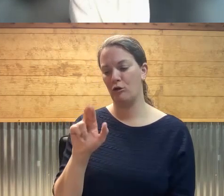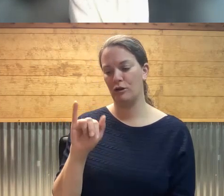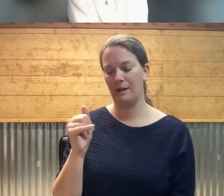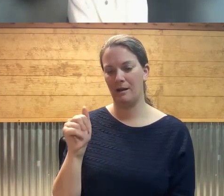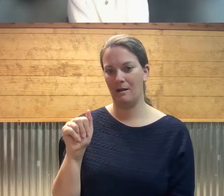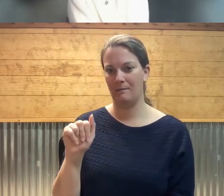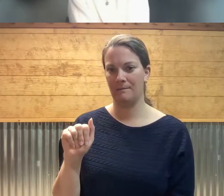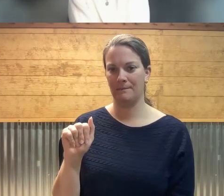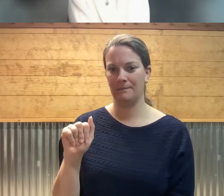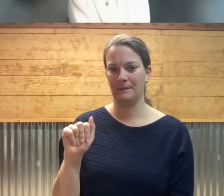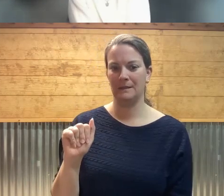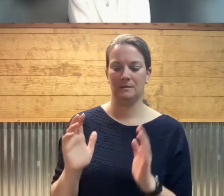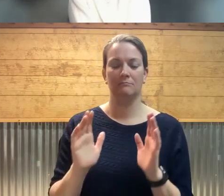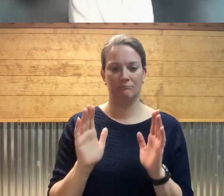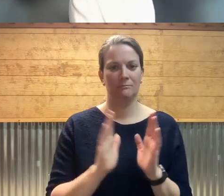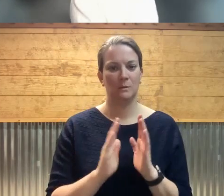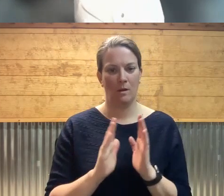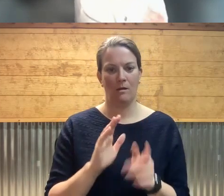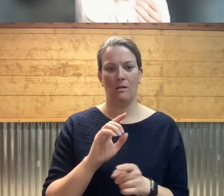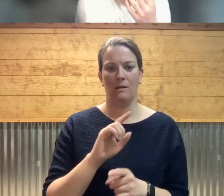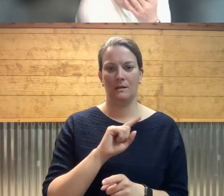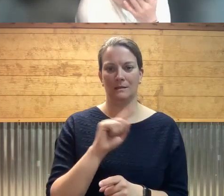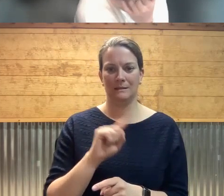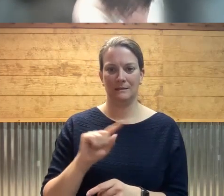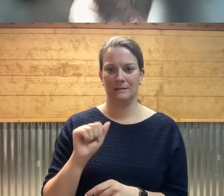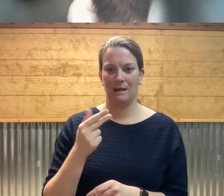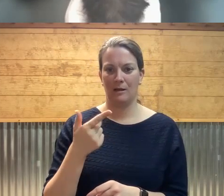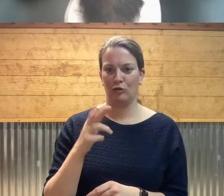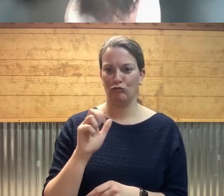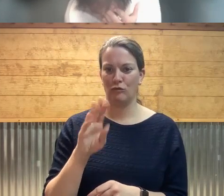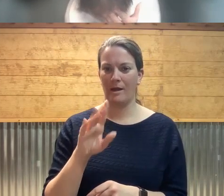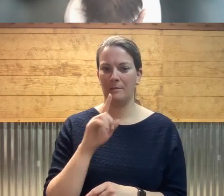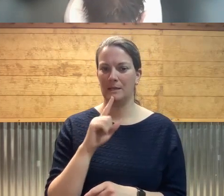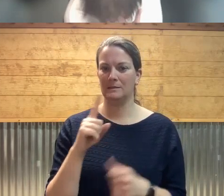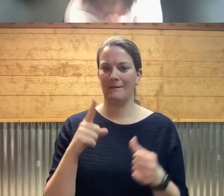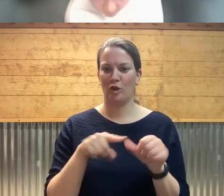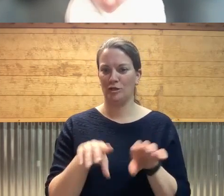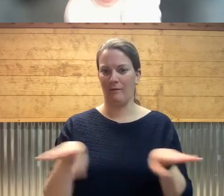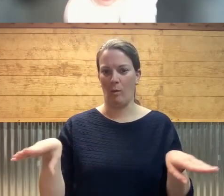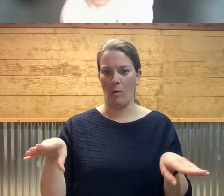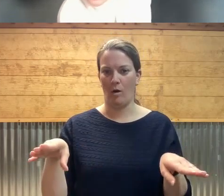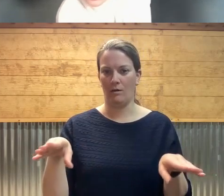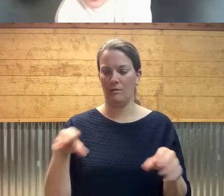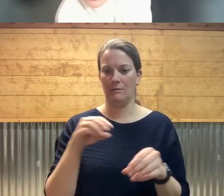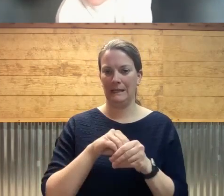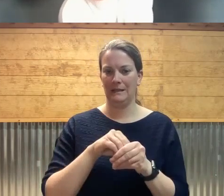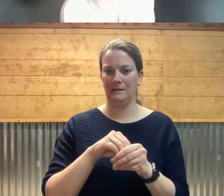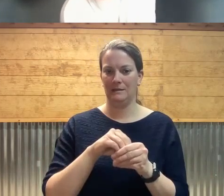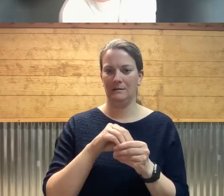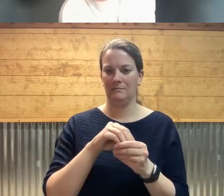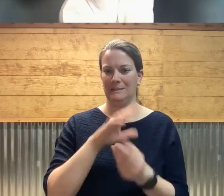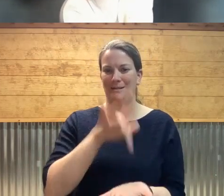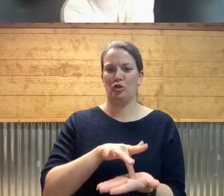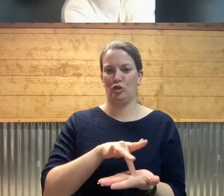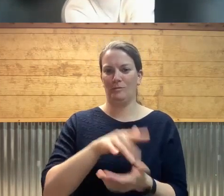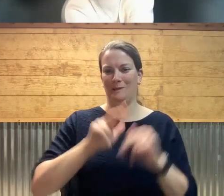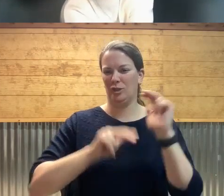The Zoot campus is for example, the bottom floor in what we call Lindix Center, that's where the the building is located. but we have 4 cafe bars.